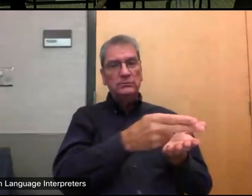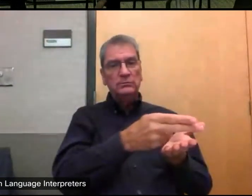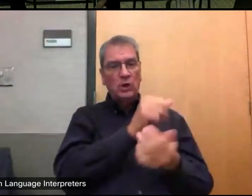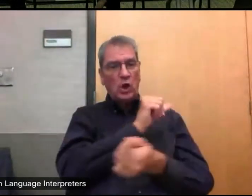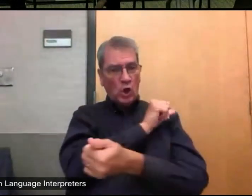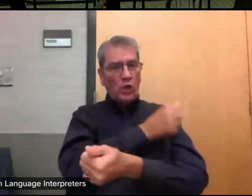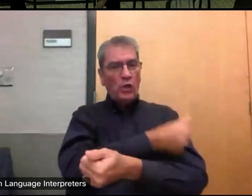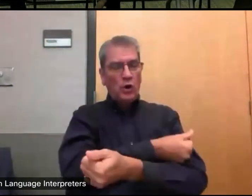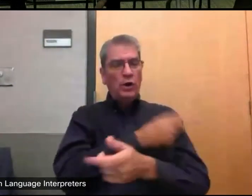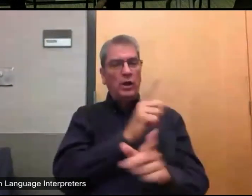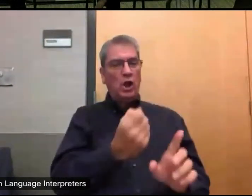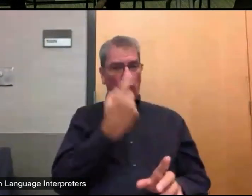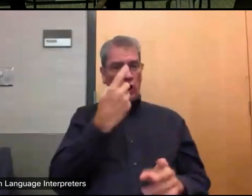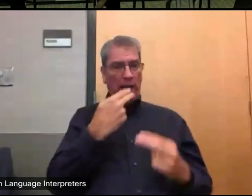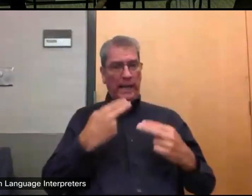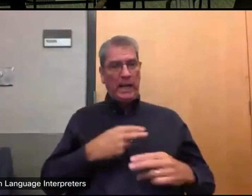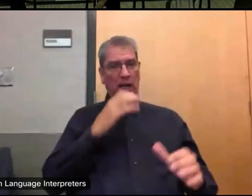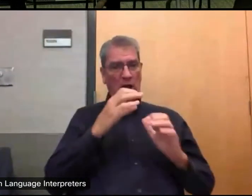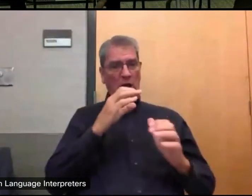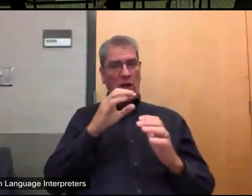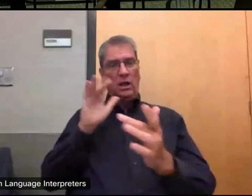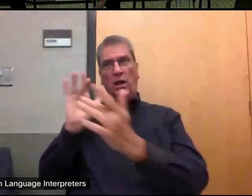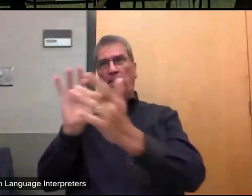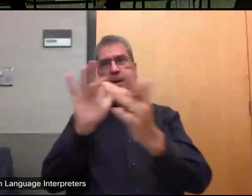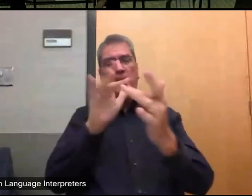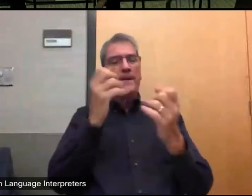but understanding that health communication is reaching a lot of different audiences we're